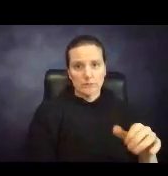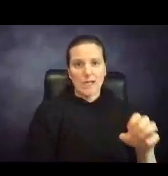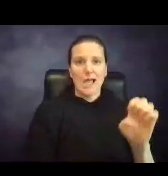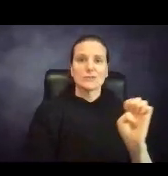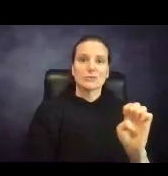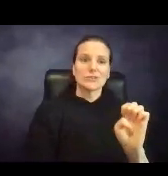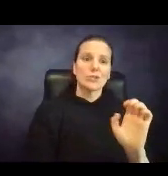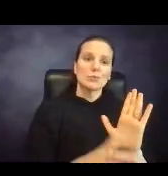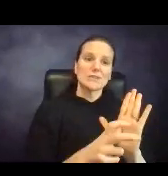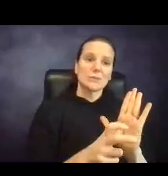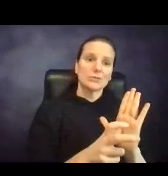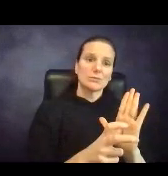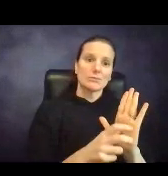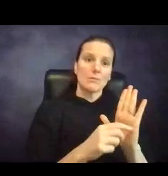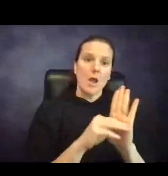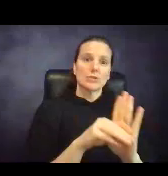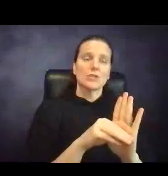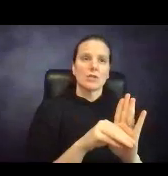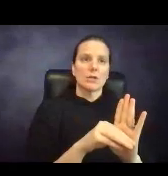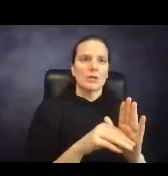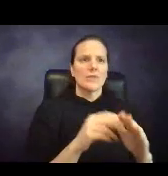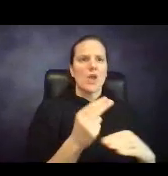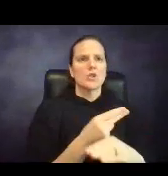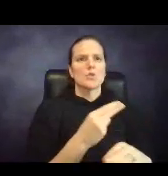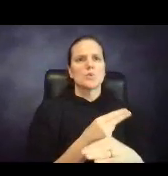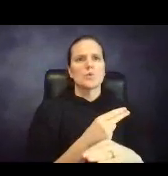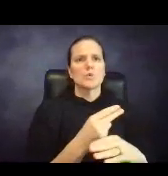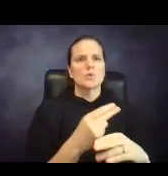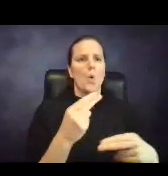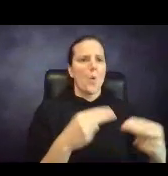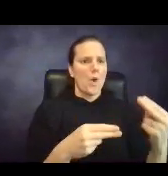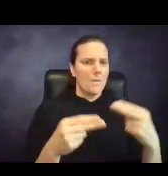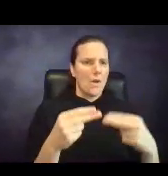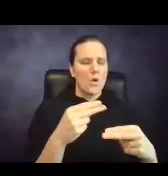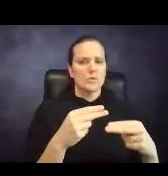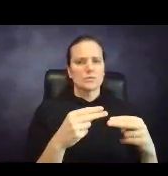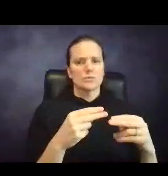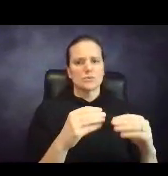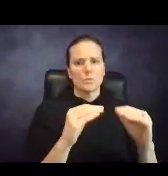So they actually, they, they use hormones to put to put calcium in the bone